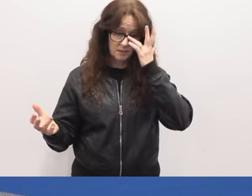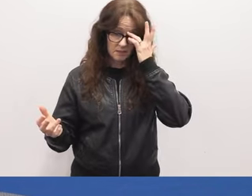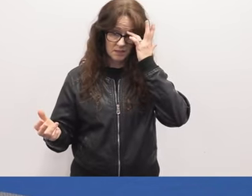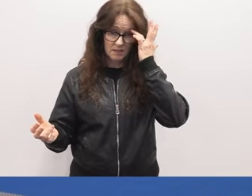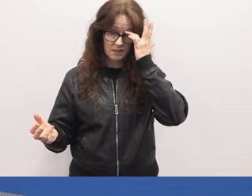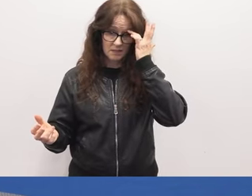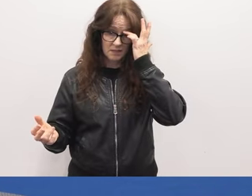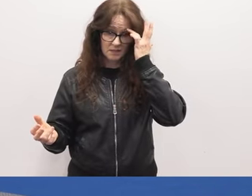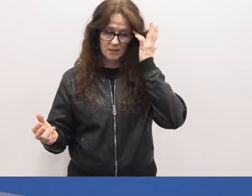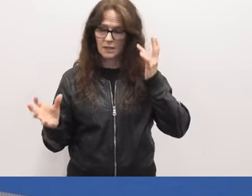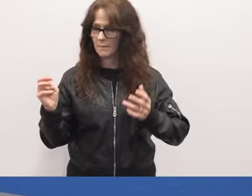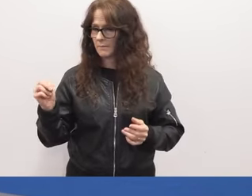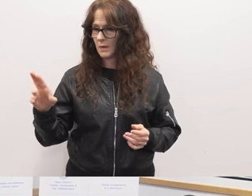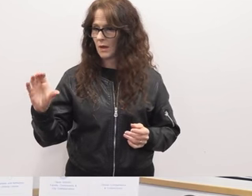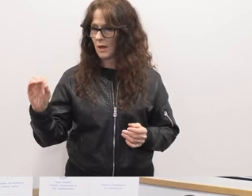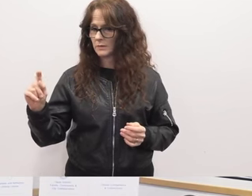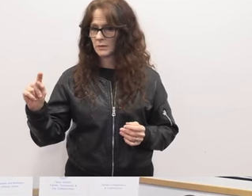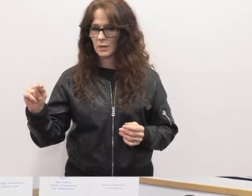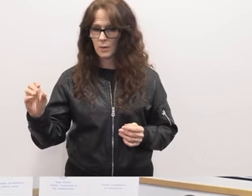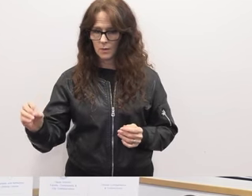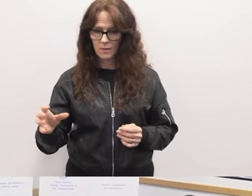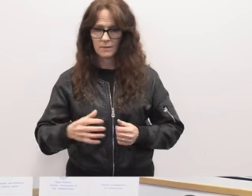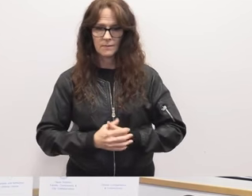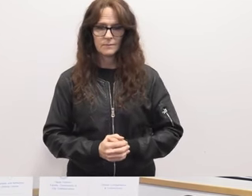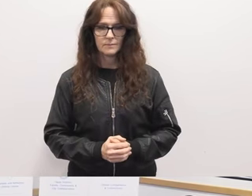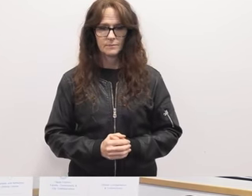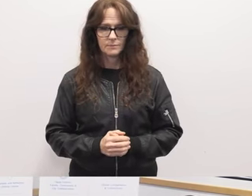Oh, Mr. Otto. Sorry. I'm-